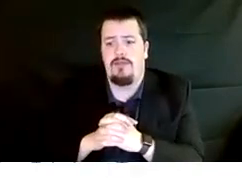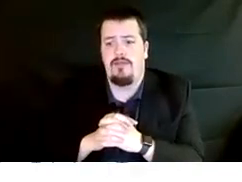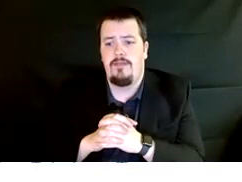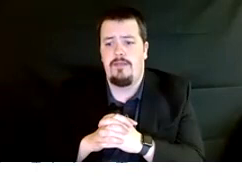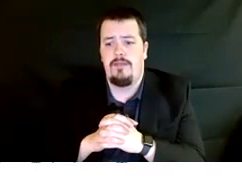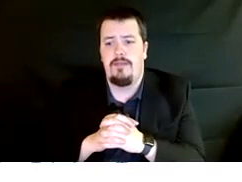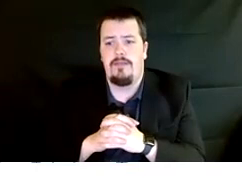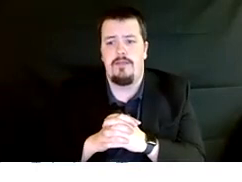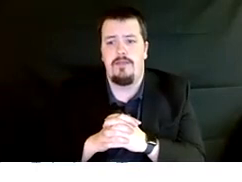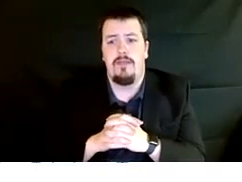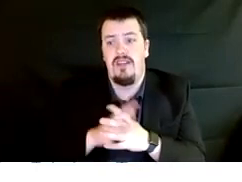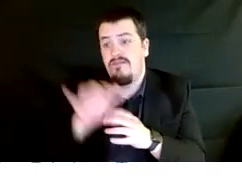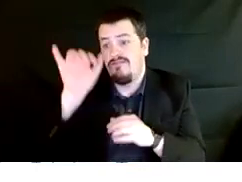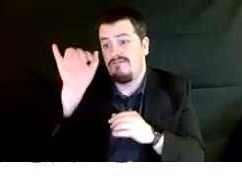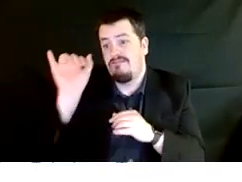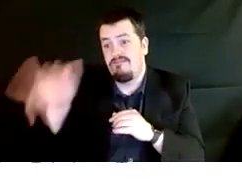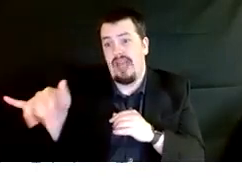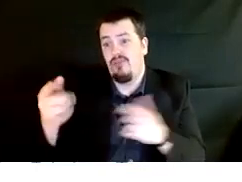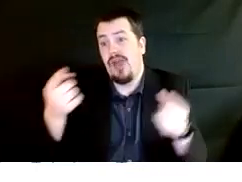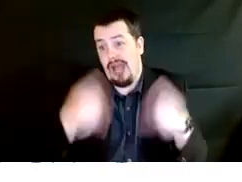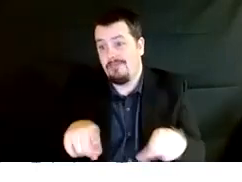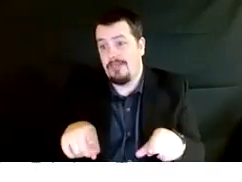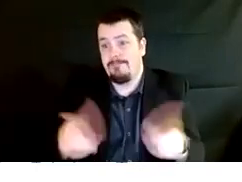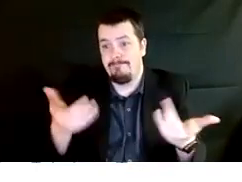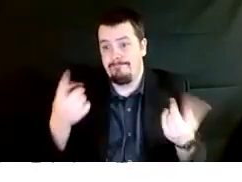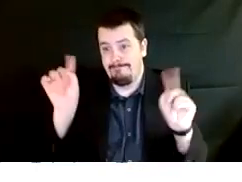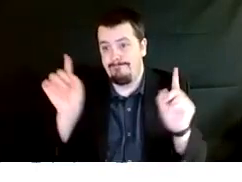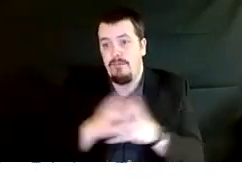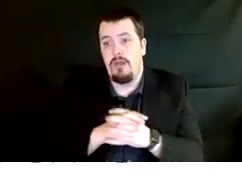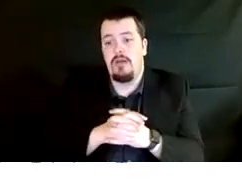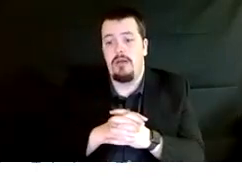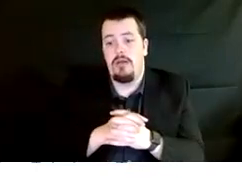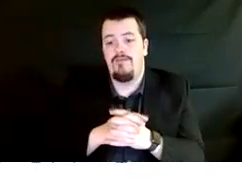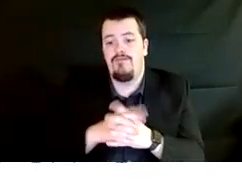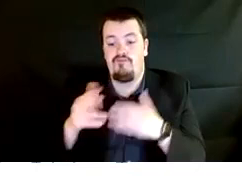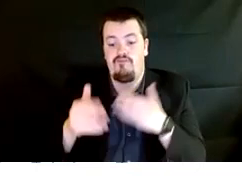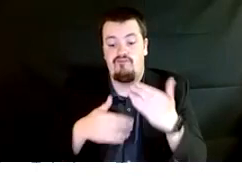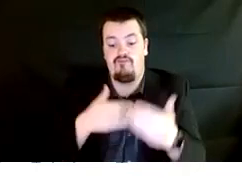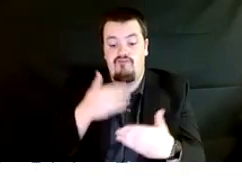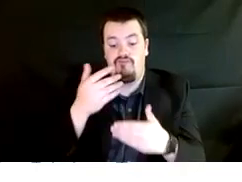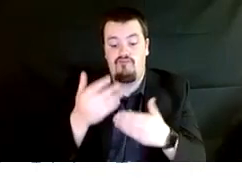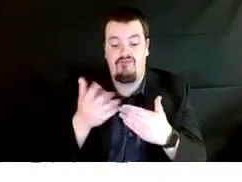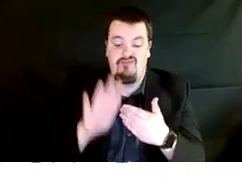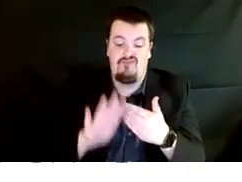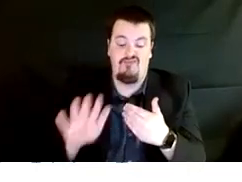and, and that's what ultimately happened um over the course of probably a month and a half